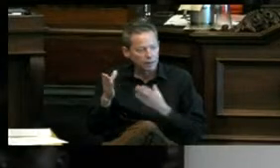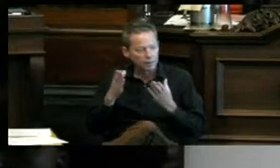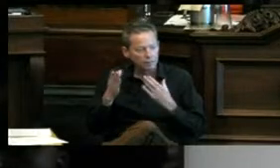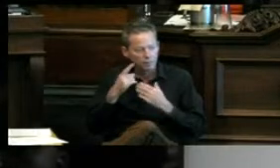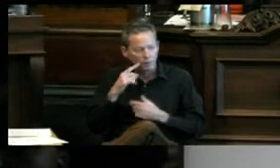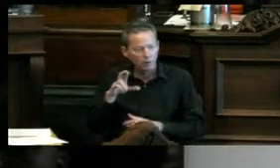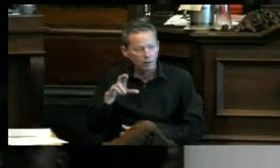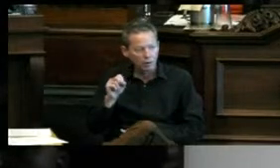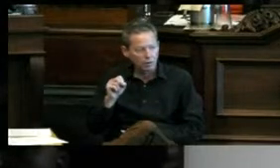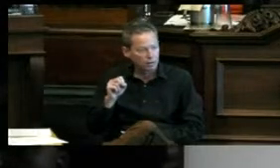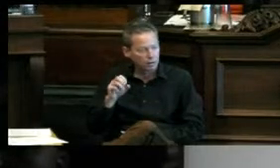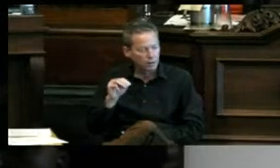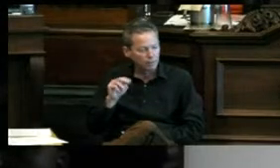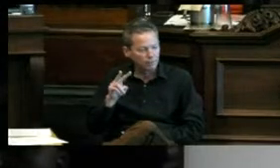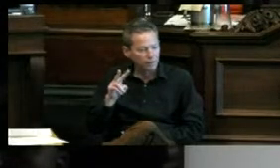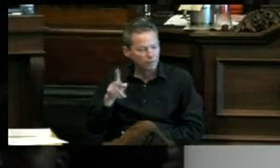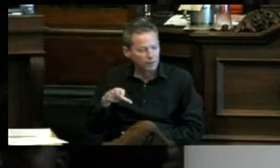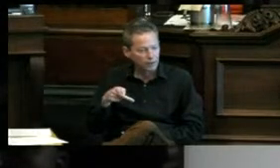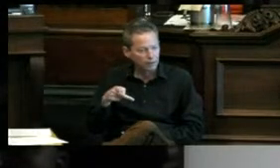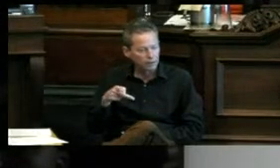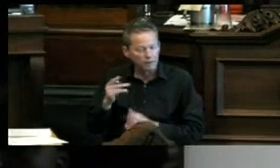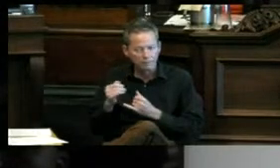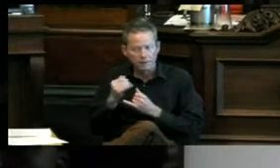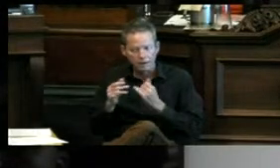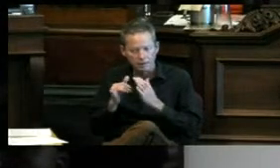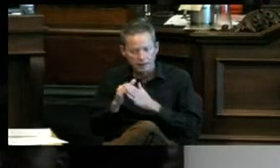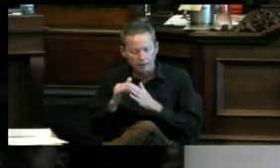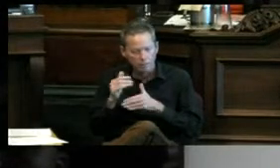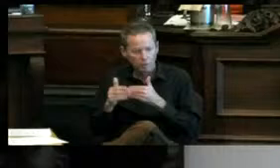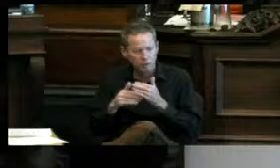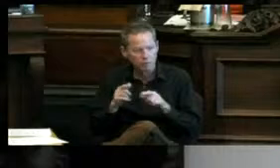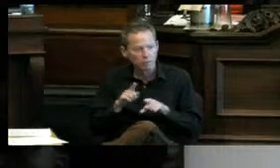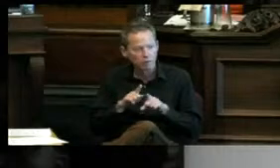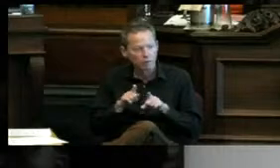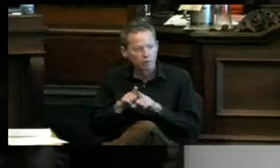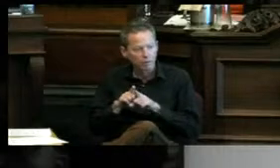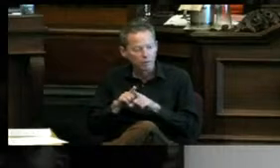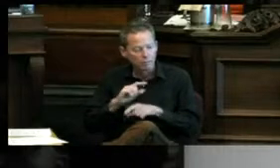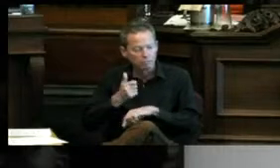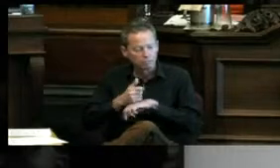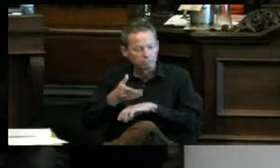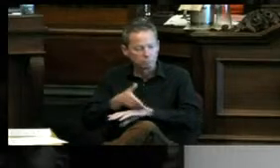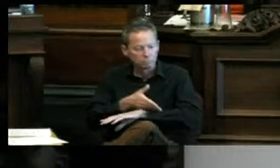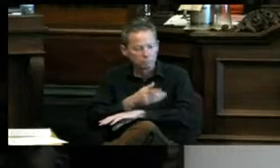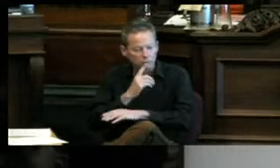party administrator services for medical PBM and services for RX